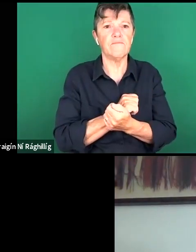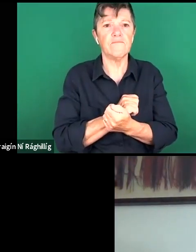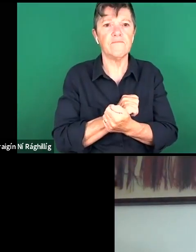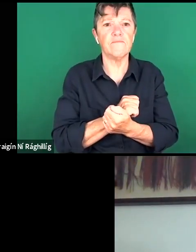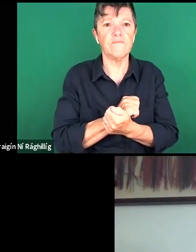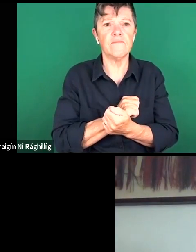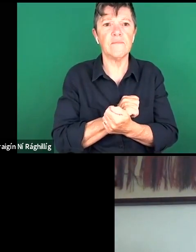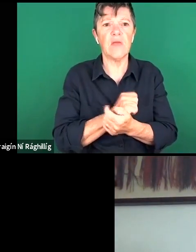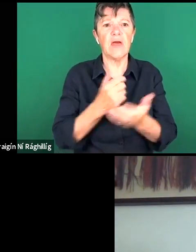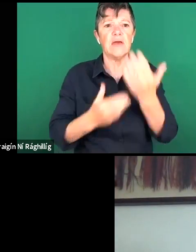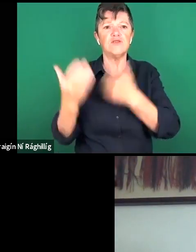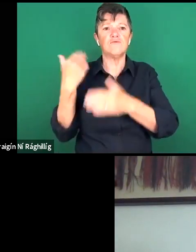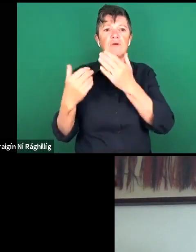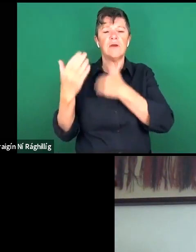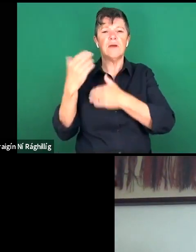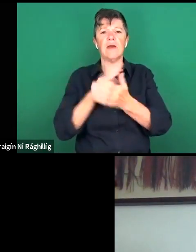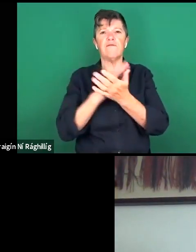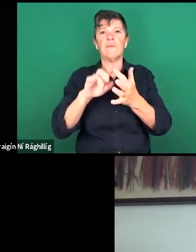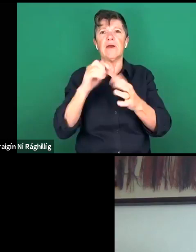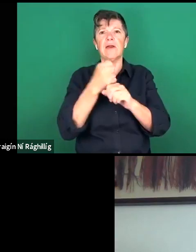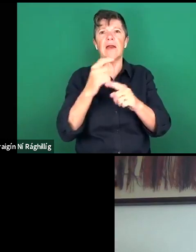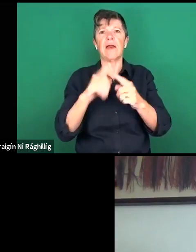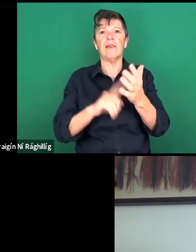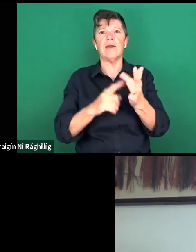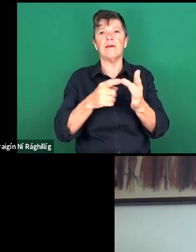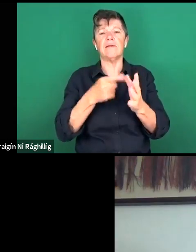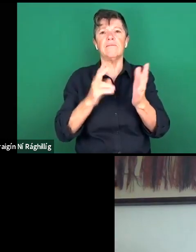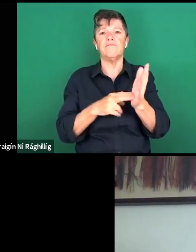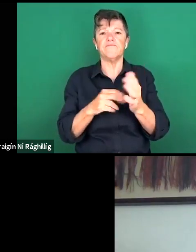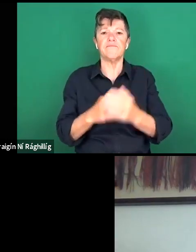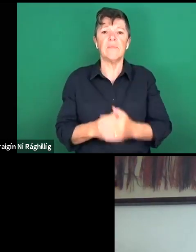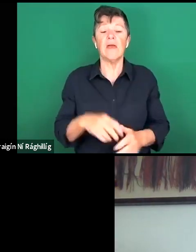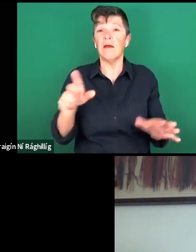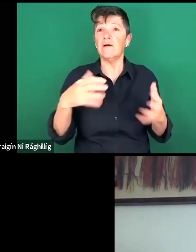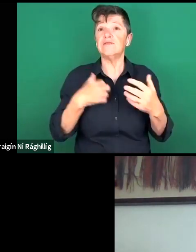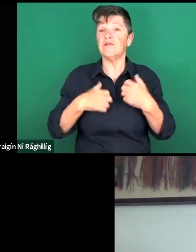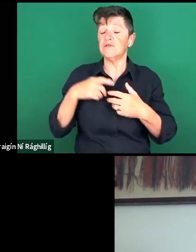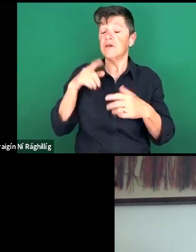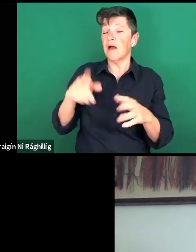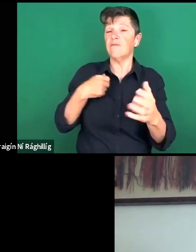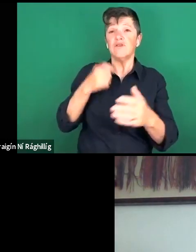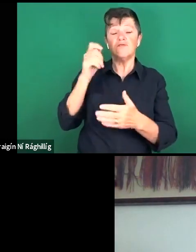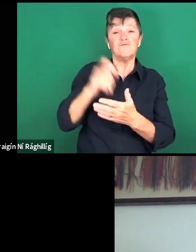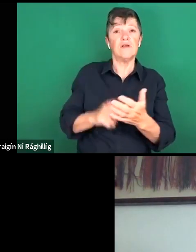formal colonialism may be over the structures of colonialism continue to shape